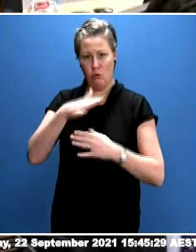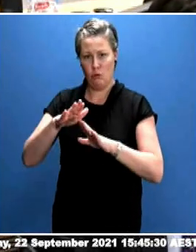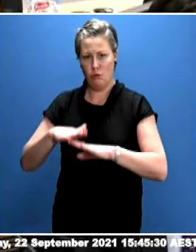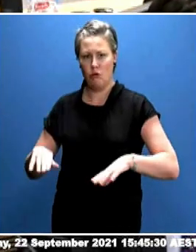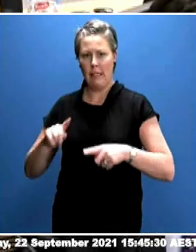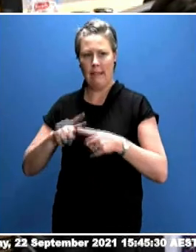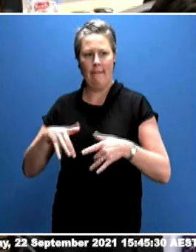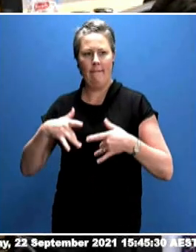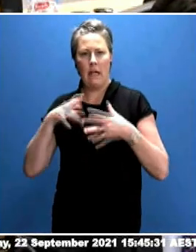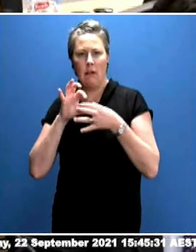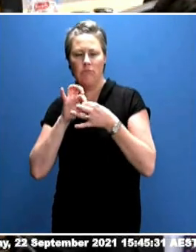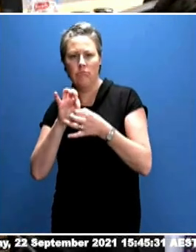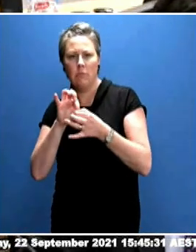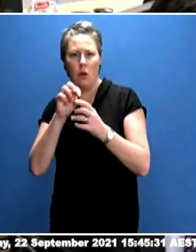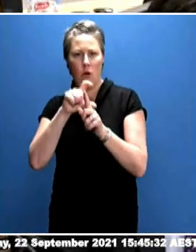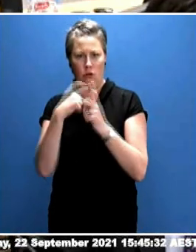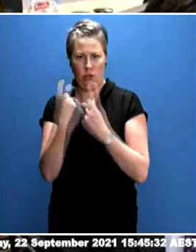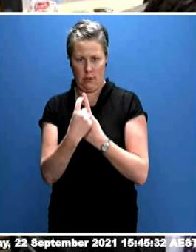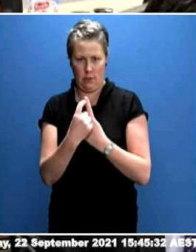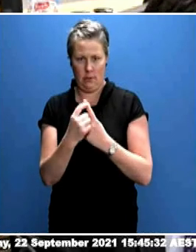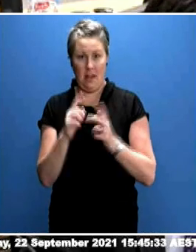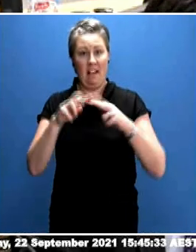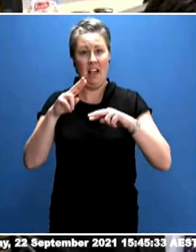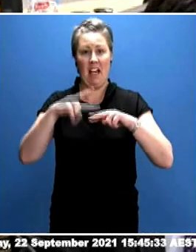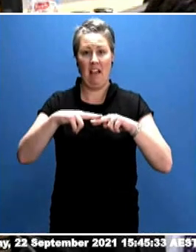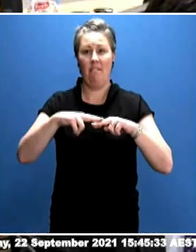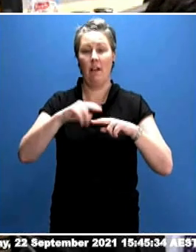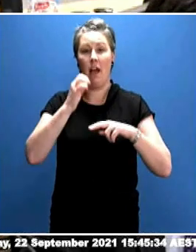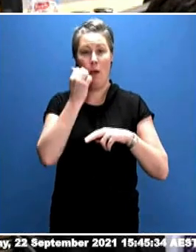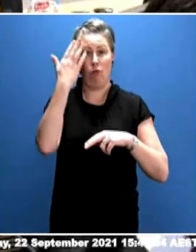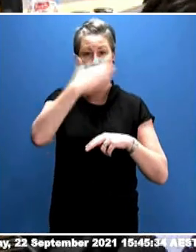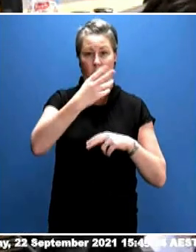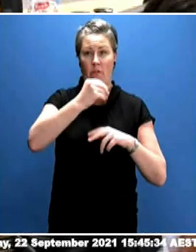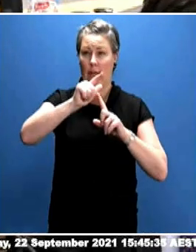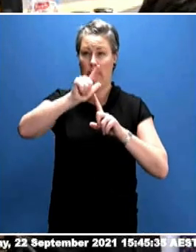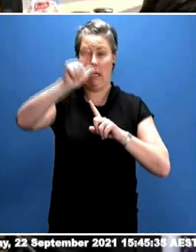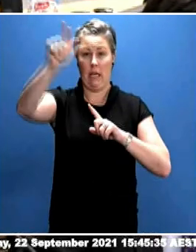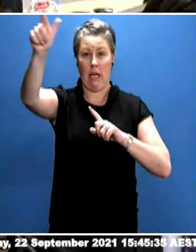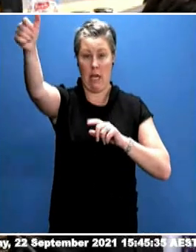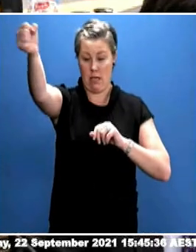if a First Nations child is brought from a remote area, what provisions are made,